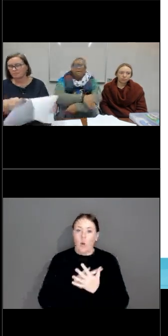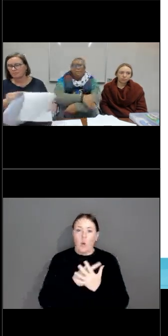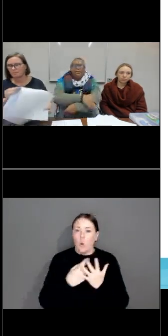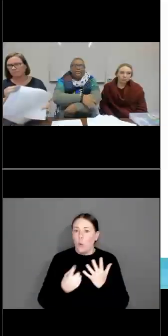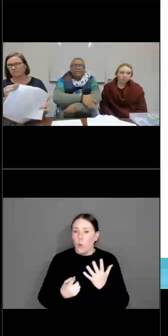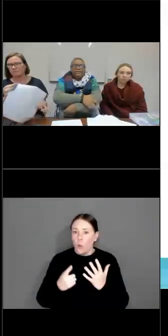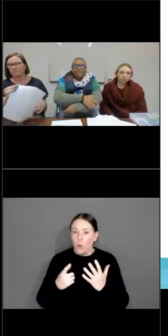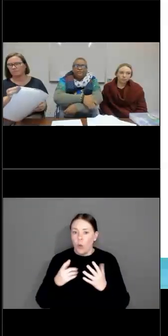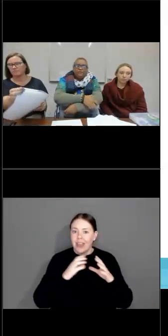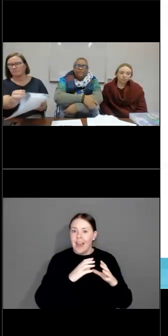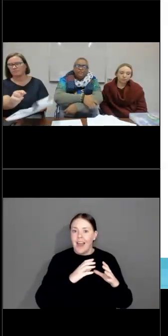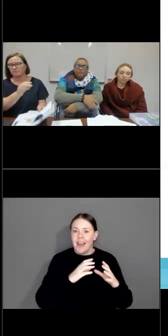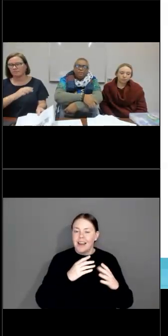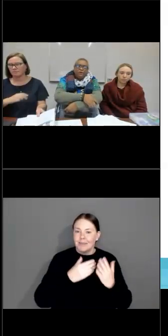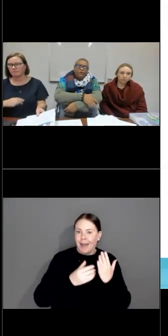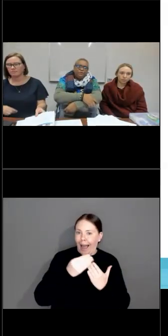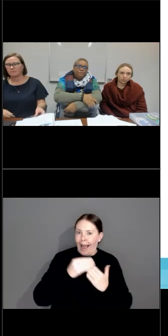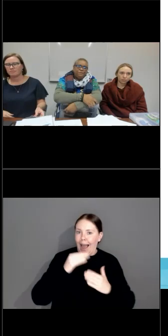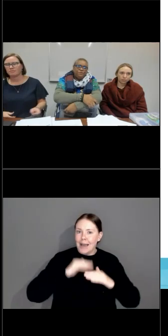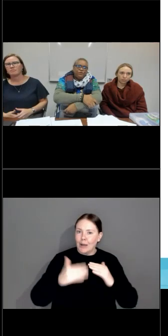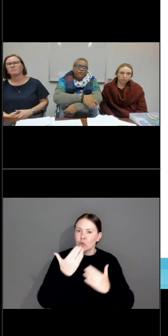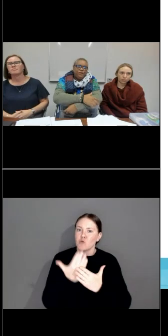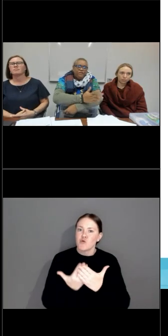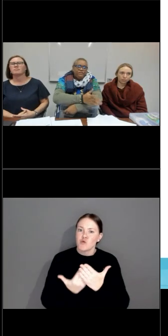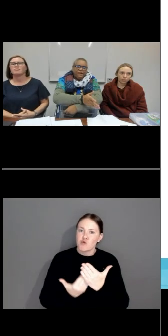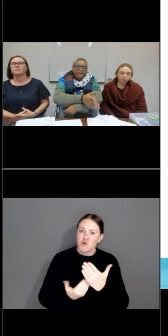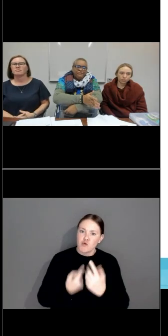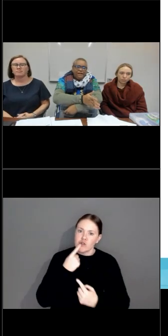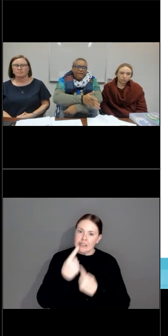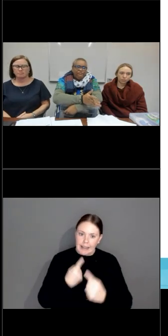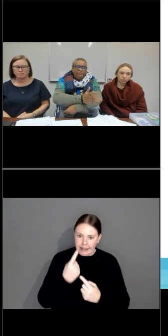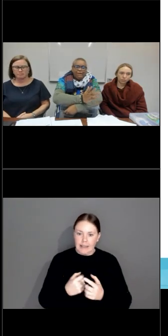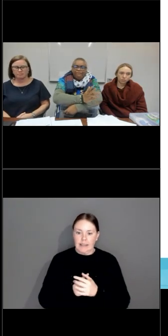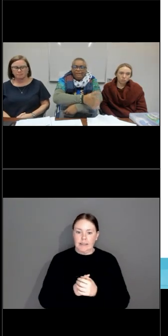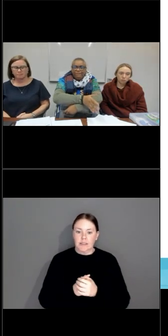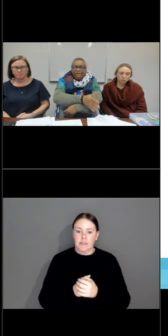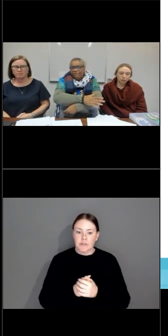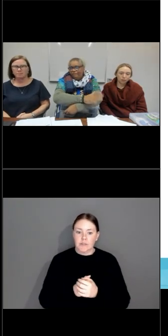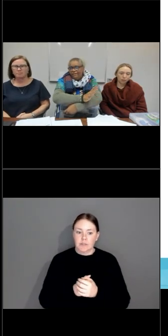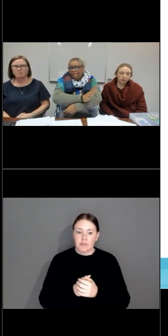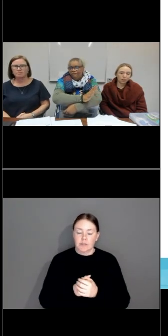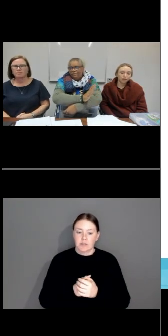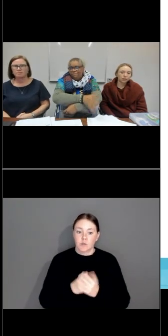breaking it into smaller components for people so the cards have um if it's a it's a domestic